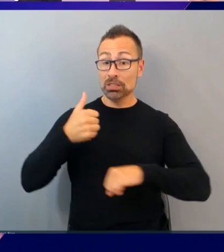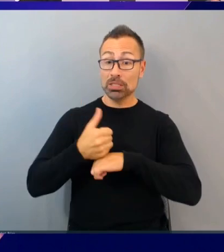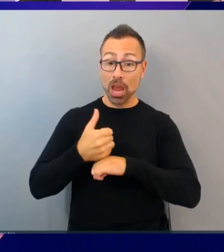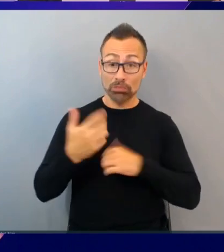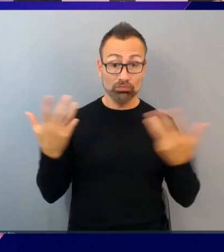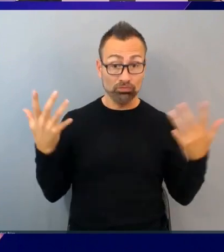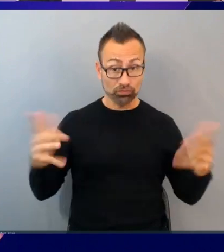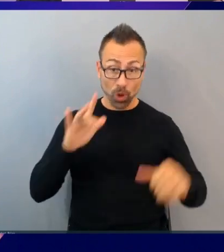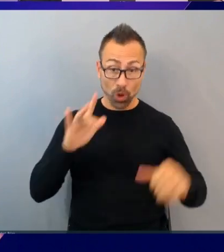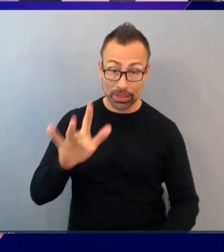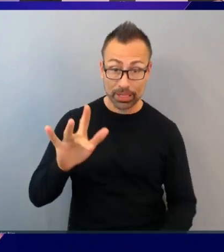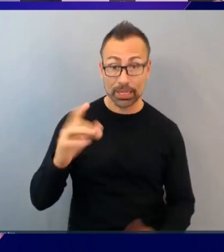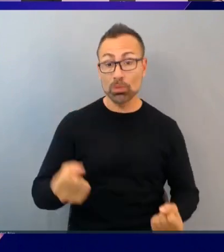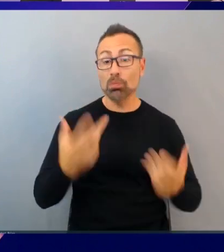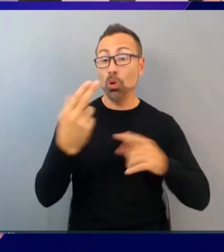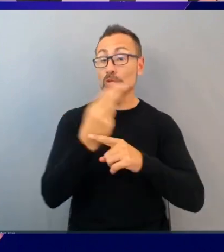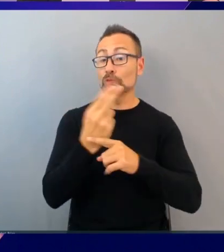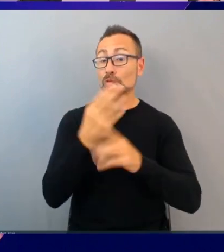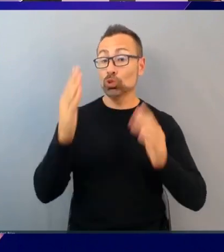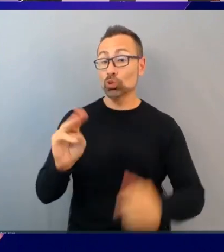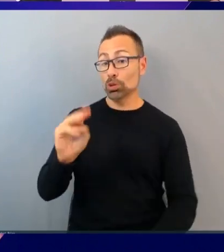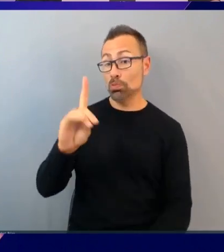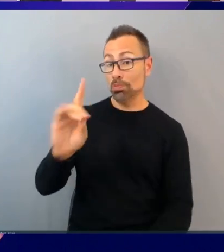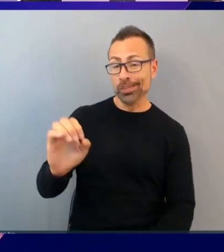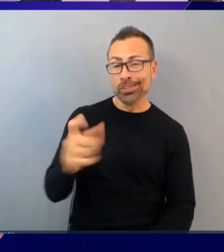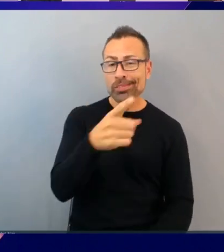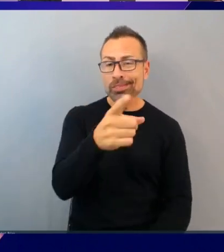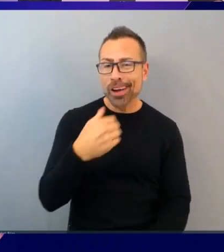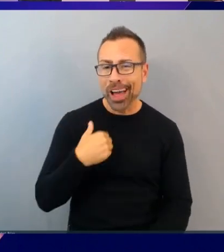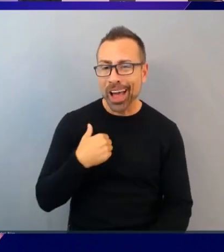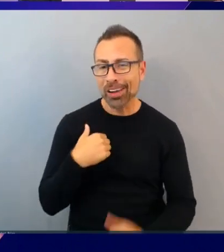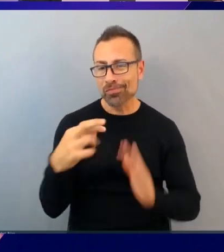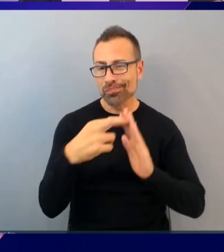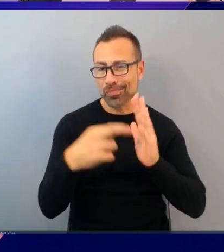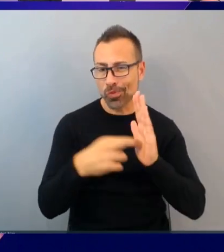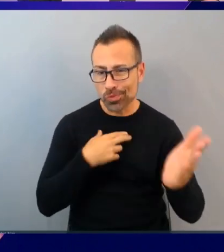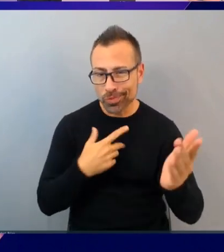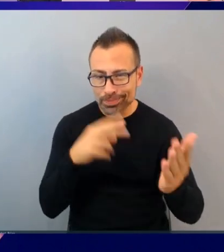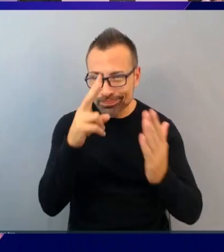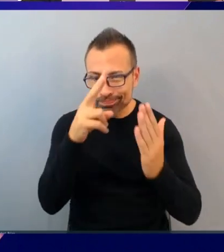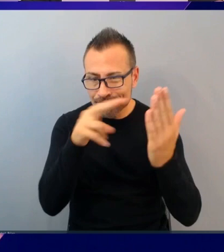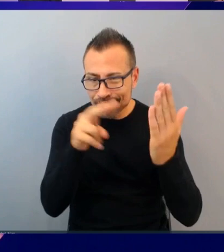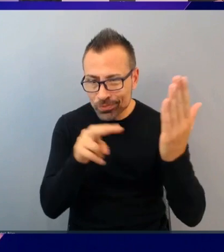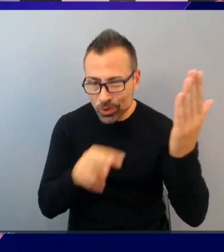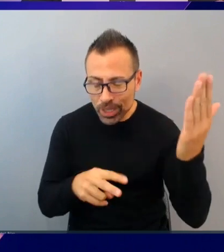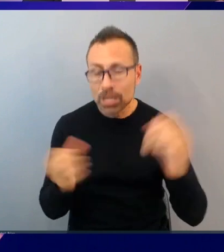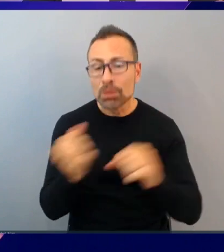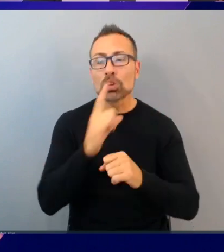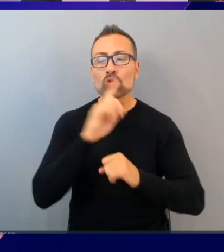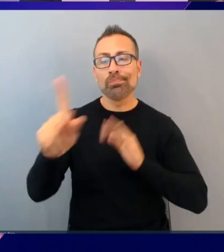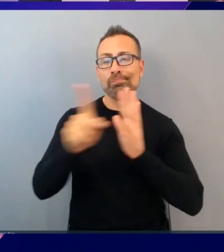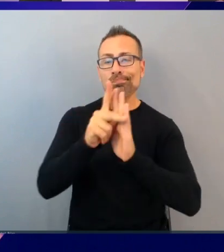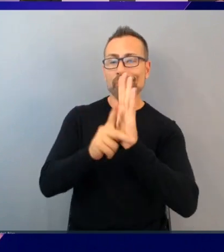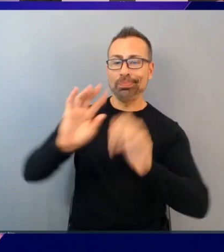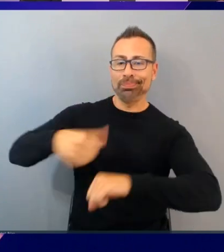You're gonna wanna read the terms and conditions there, make sure you've appropriately set up the policies. You'll confirm that the users have access to the account-